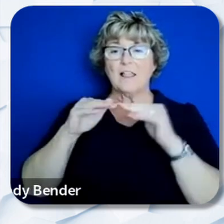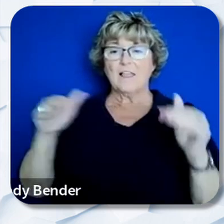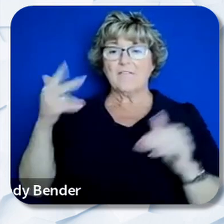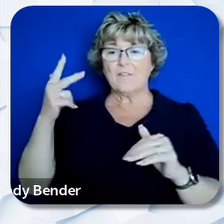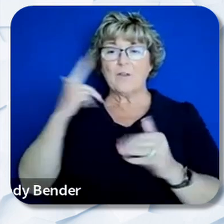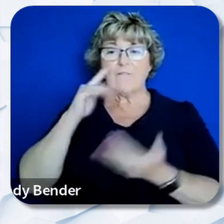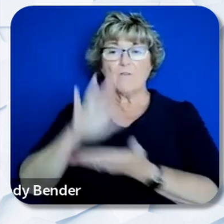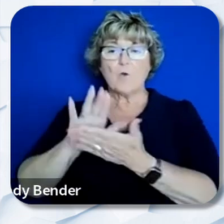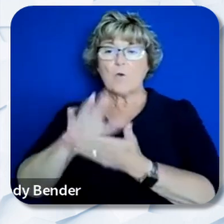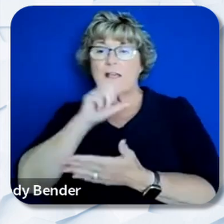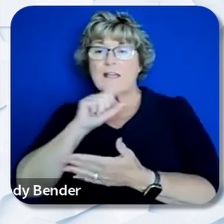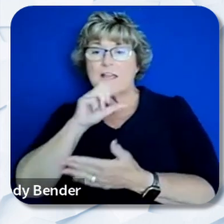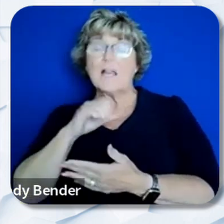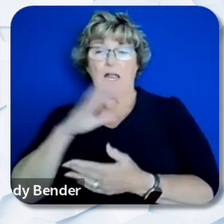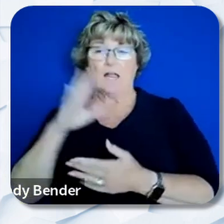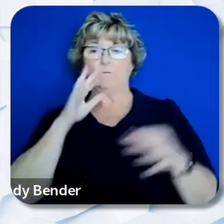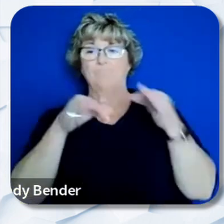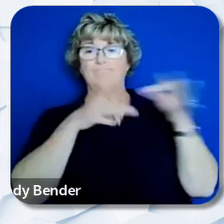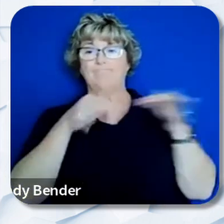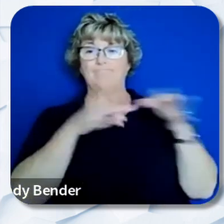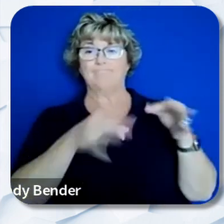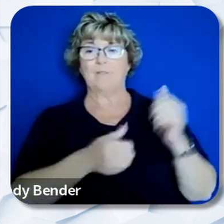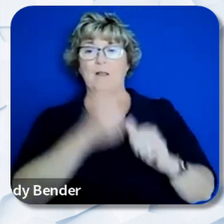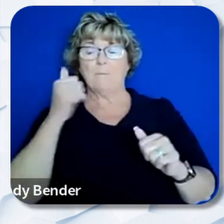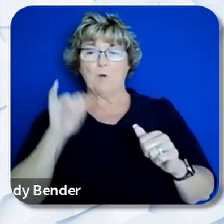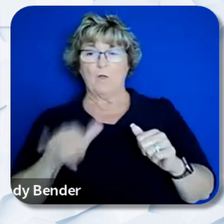to talk a little bit about that. I know most folks in this webinar are here for Targeted